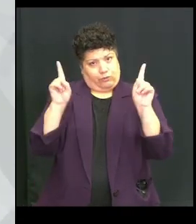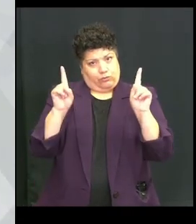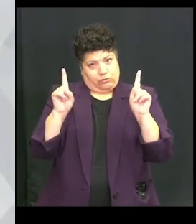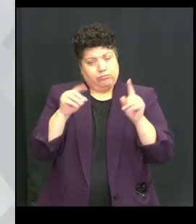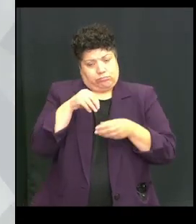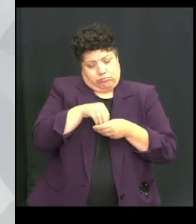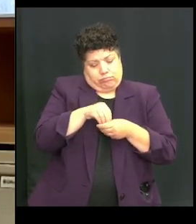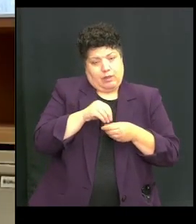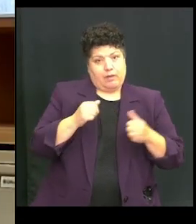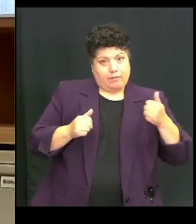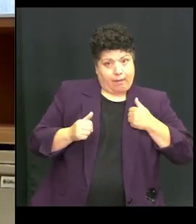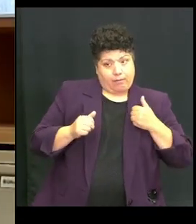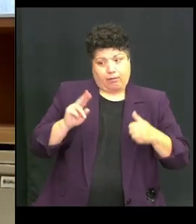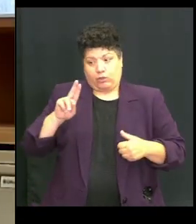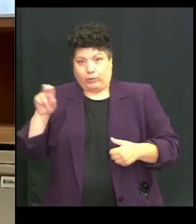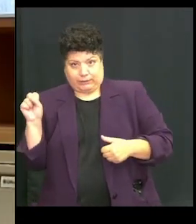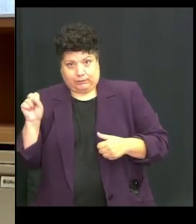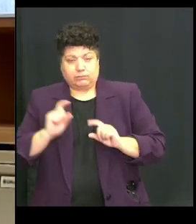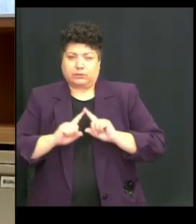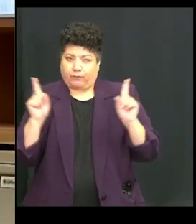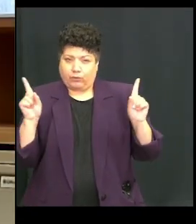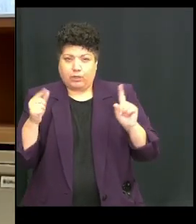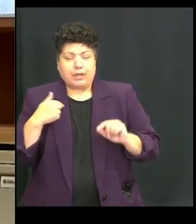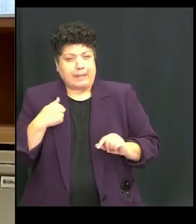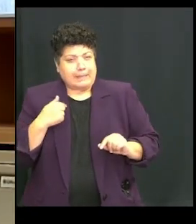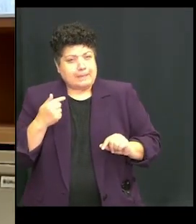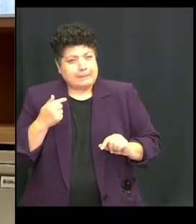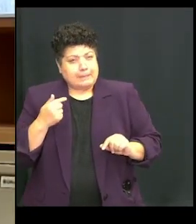that make me kind of skeptical that that's the case.